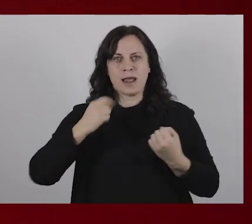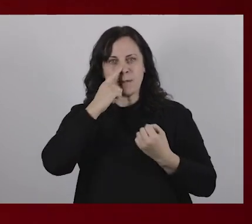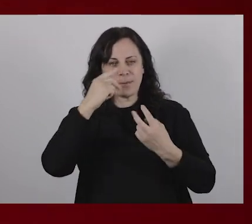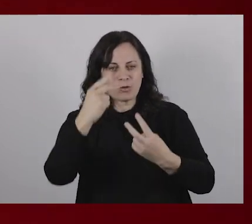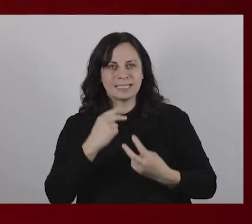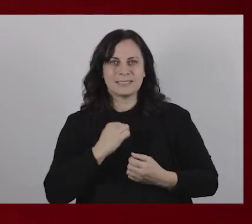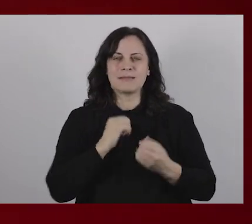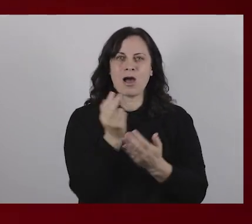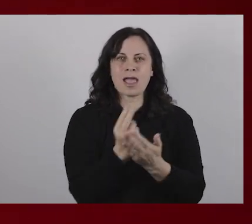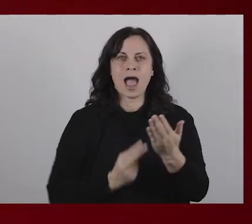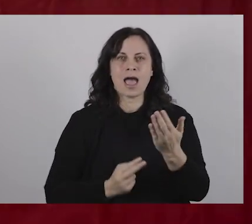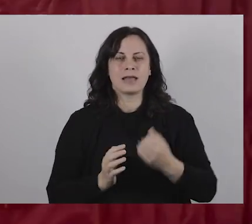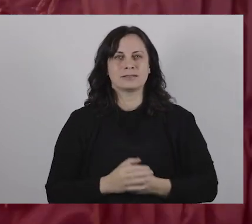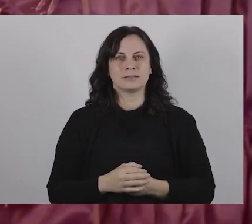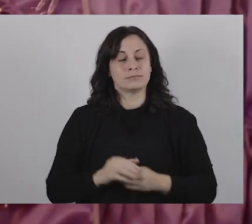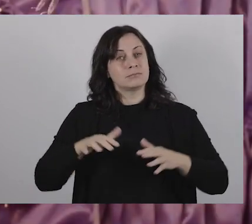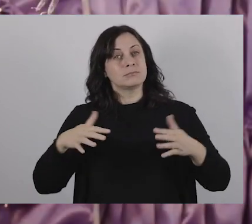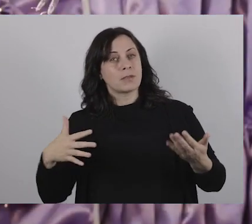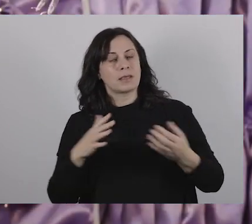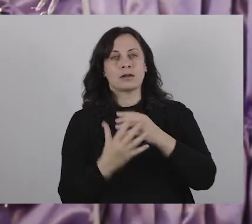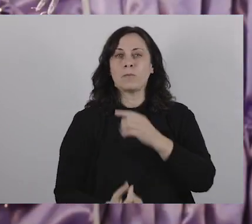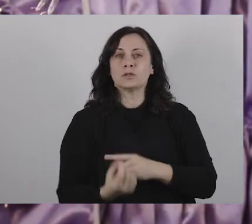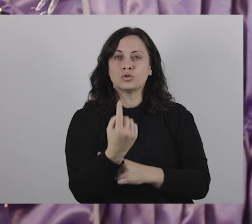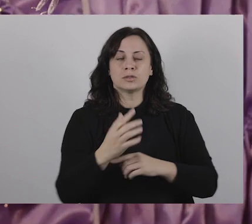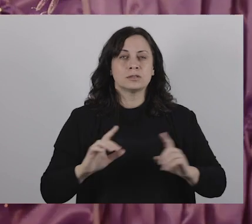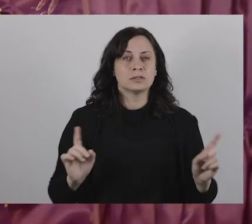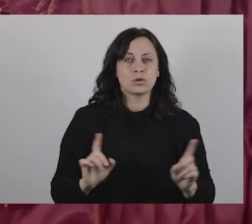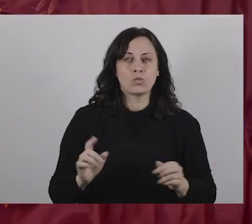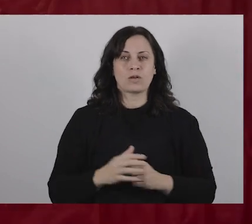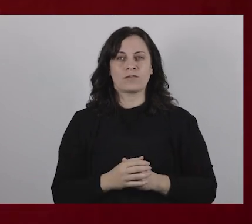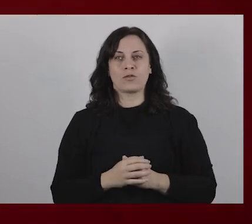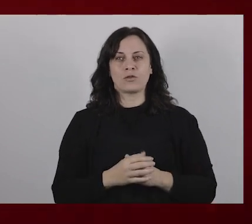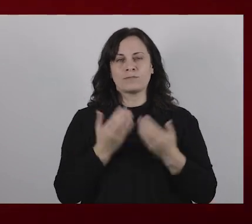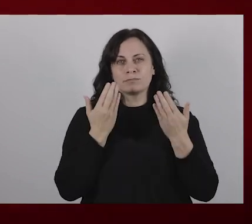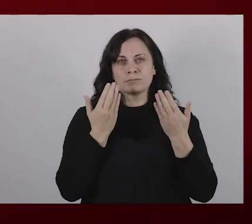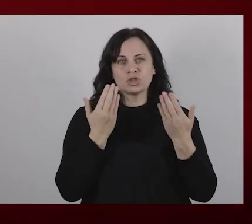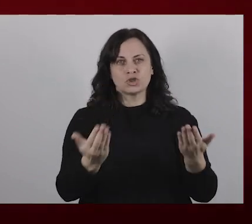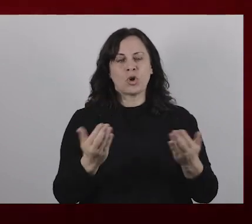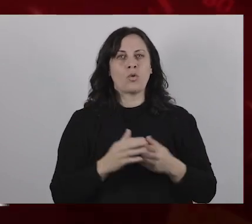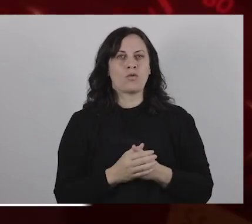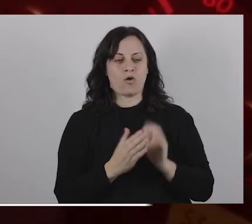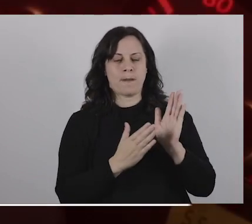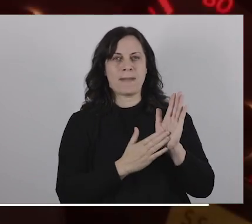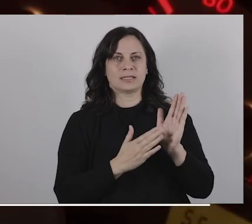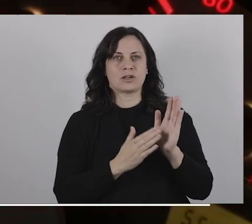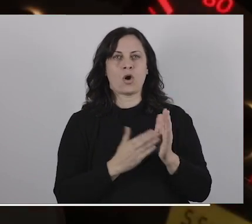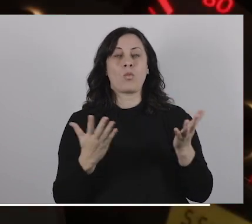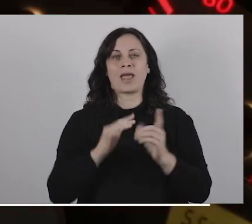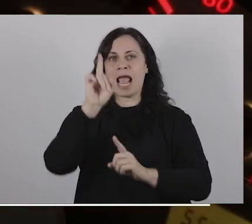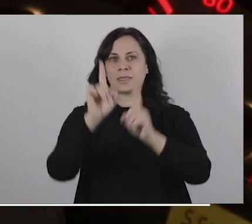I got the opportunity to... exhibit in a show called Matarau at the City Art Gallery,